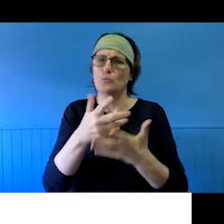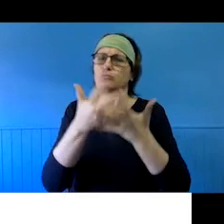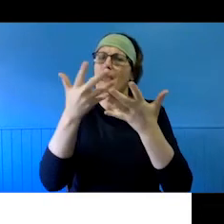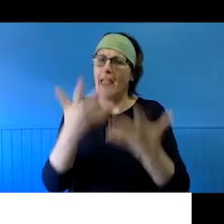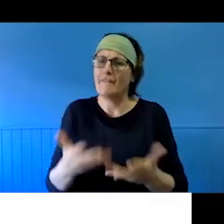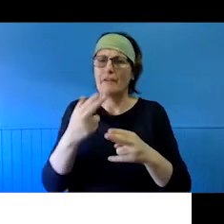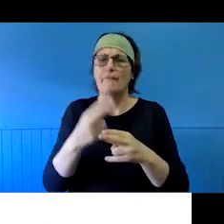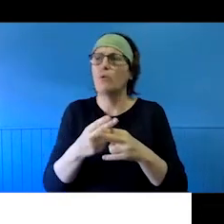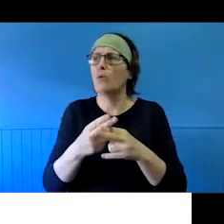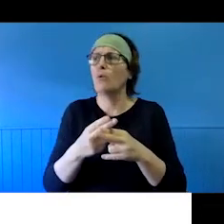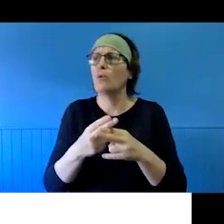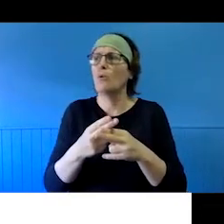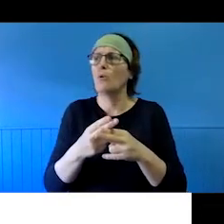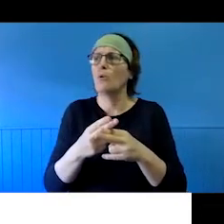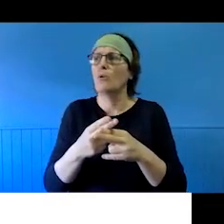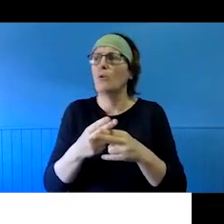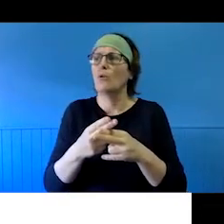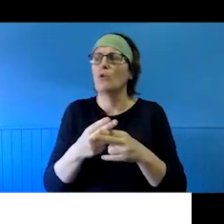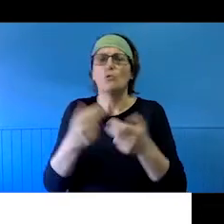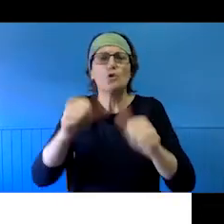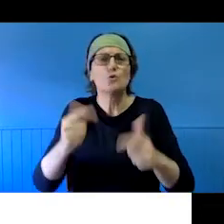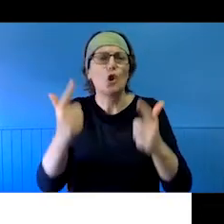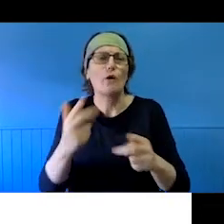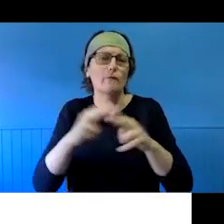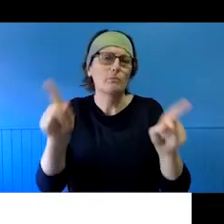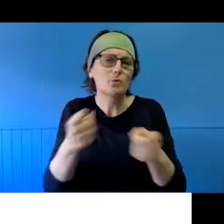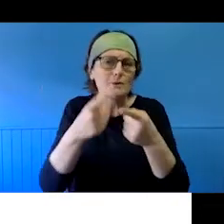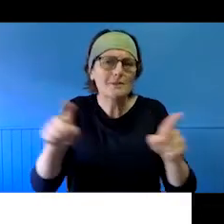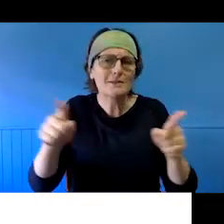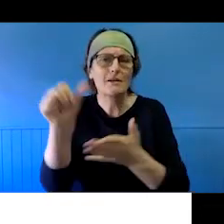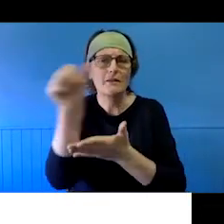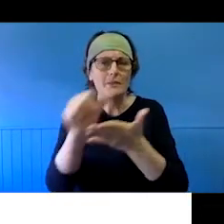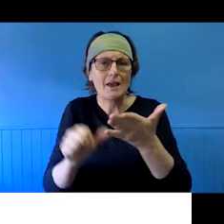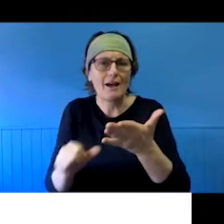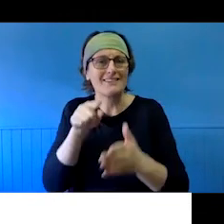We can think of these as to how we connect different things. It